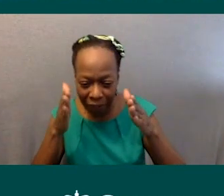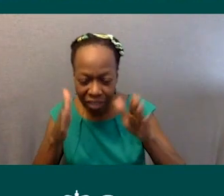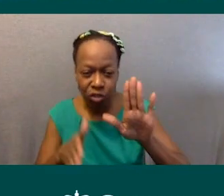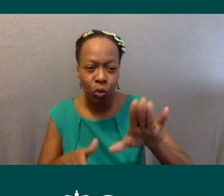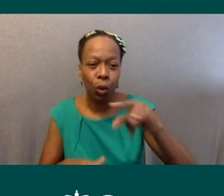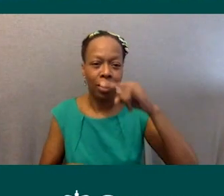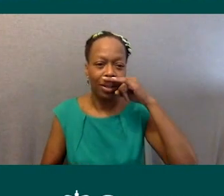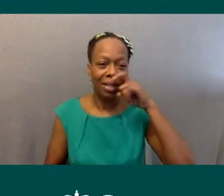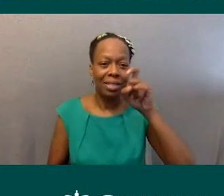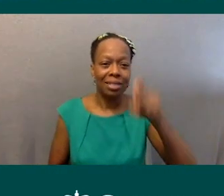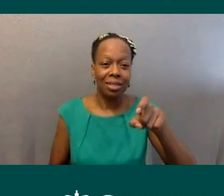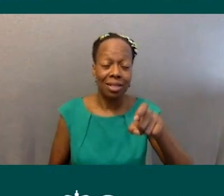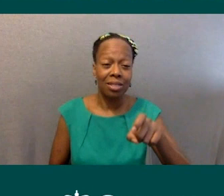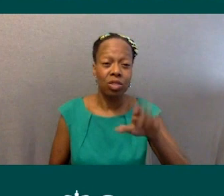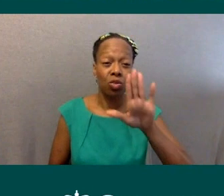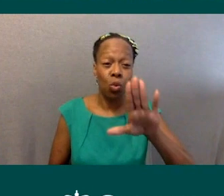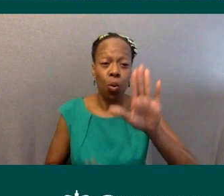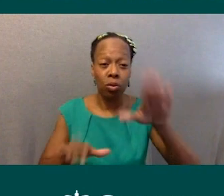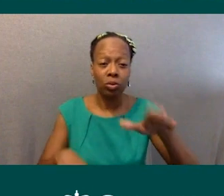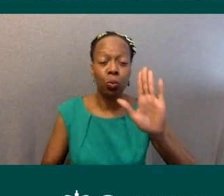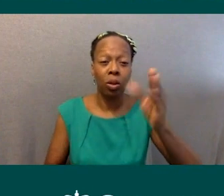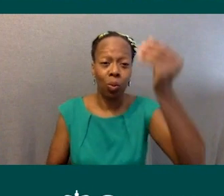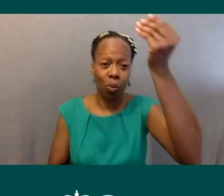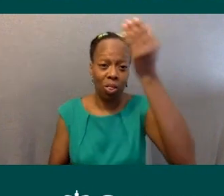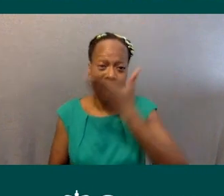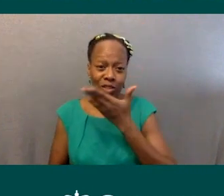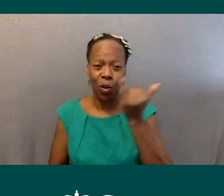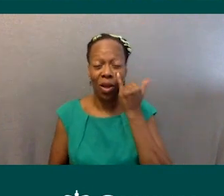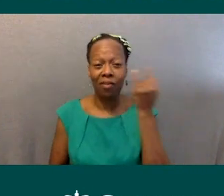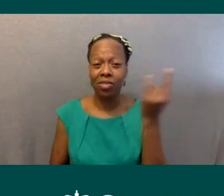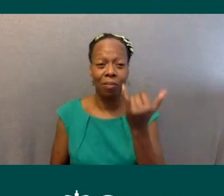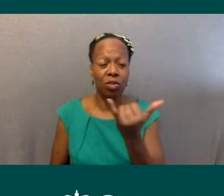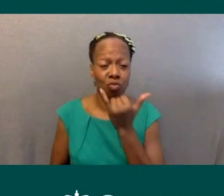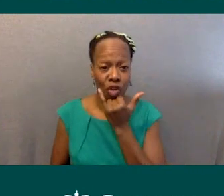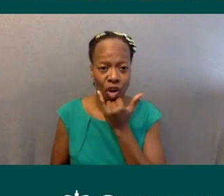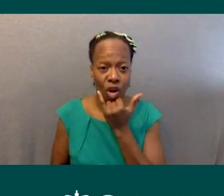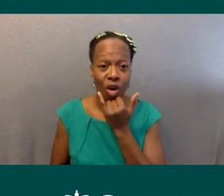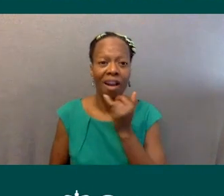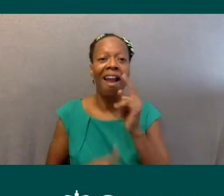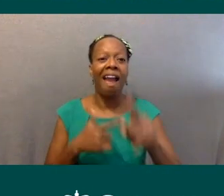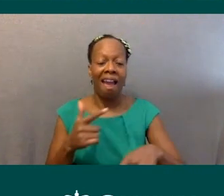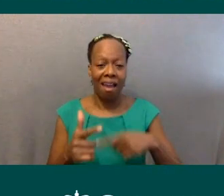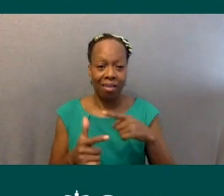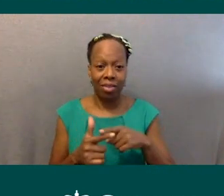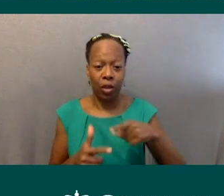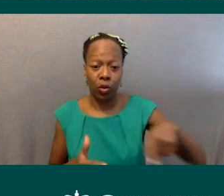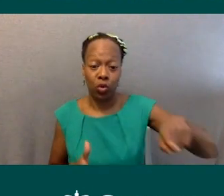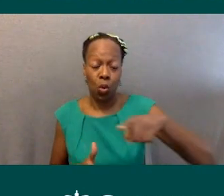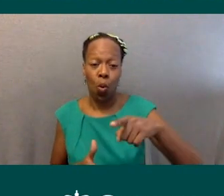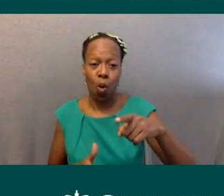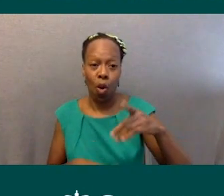if something is wrong and then you're gonna be the one to help push for writing that wrong.